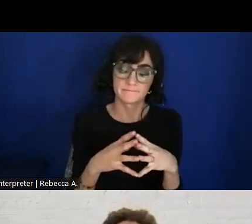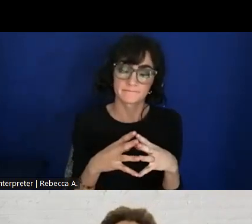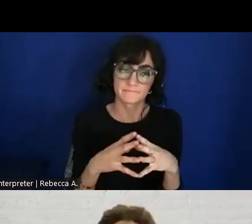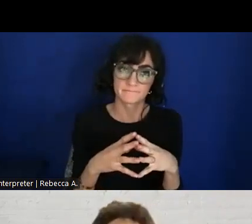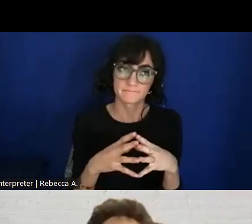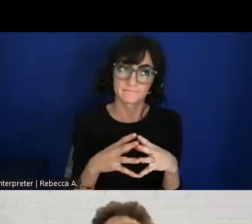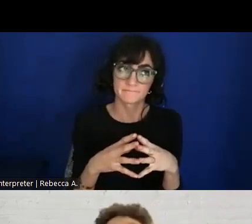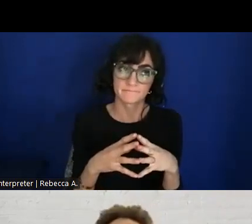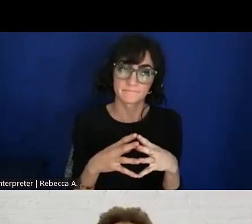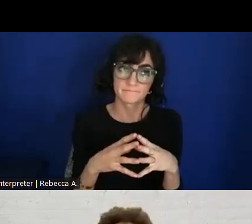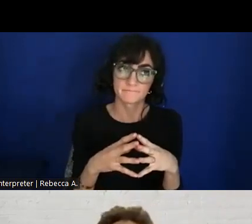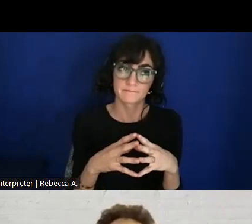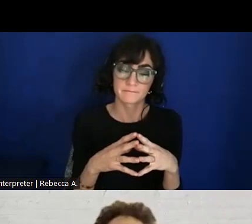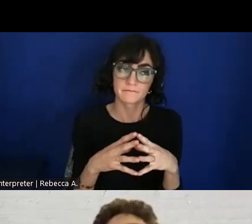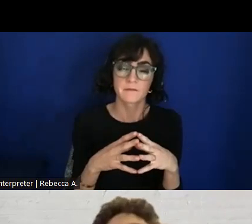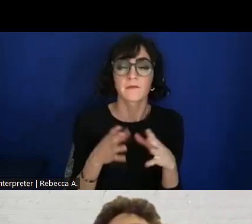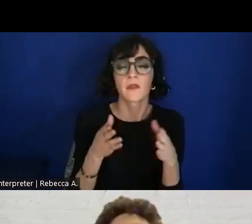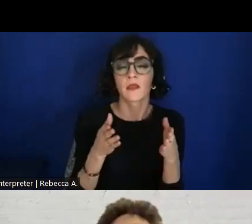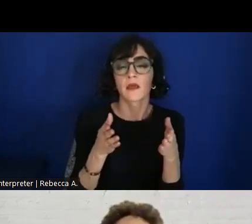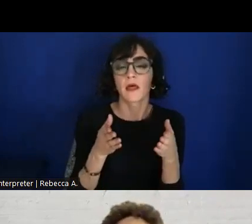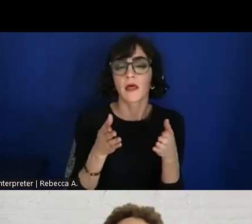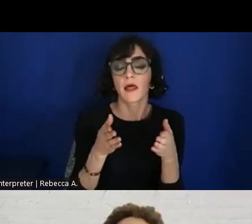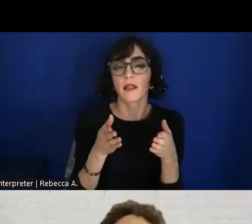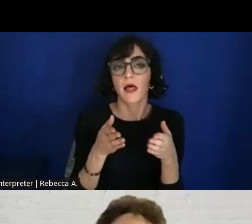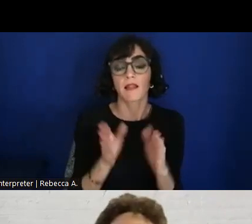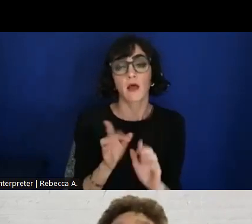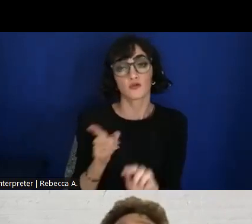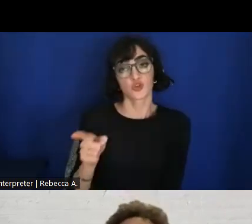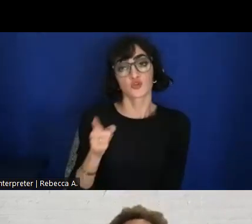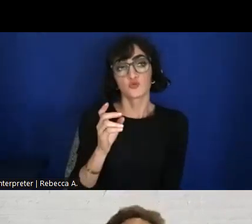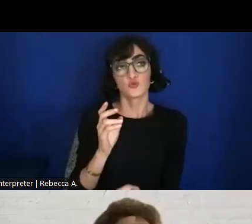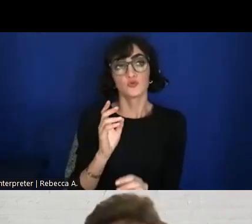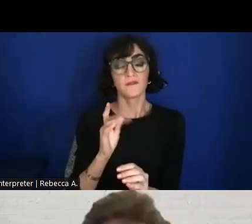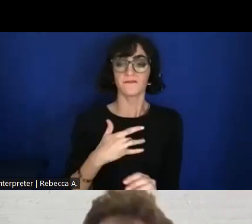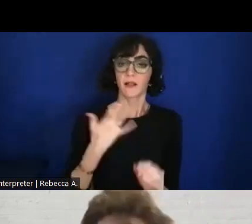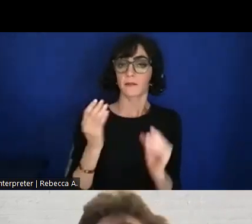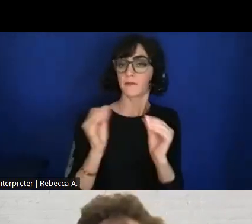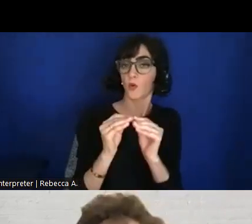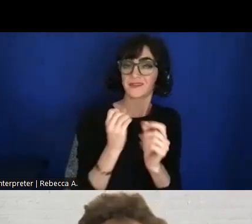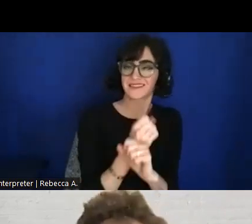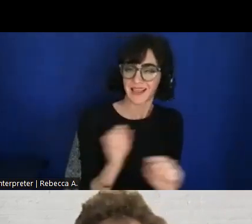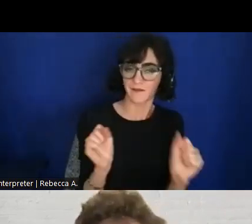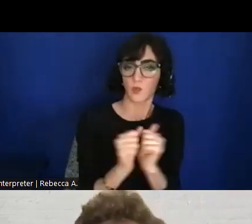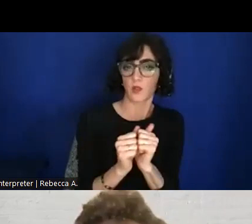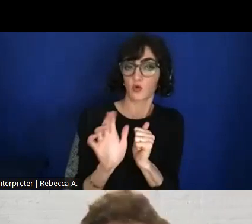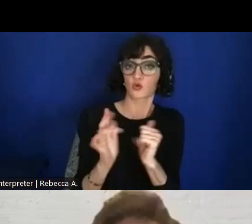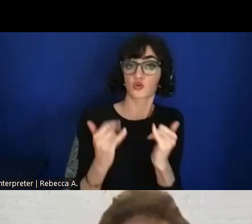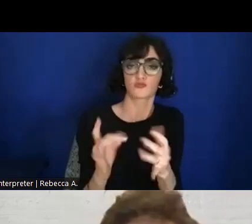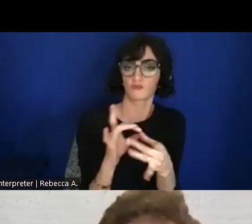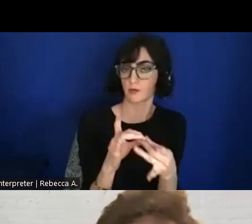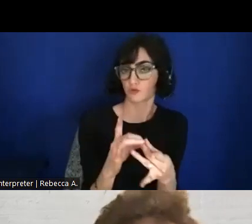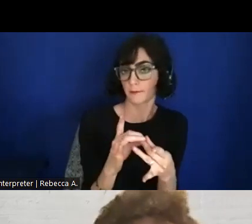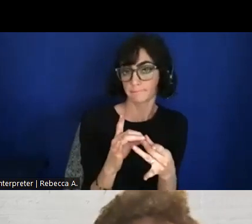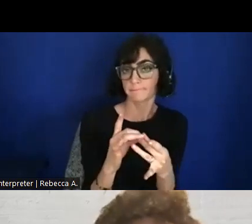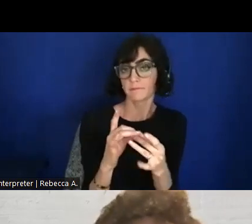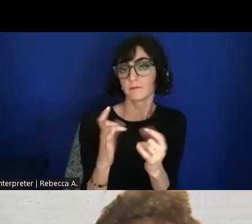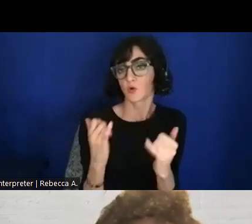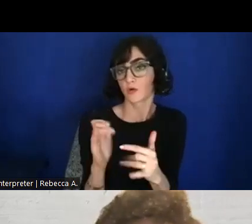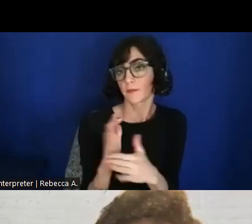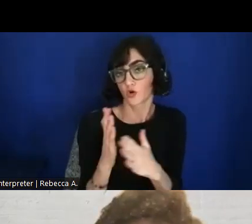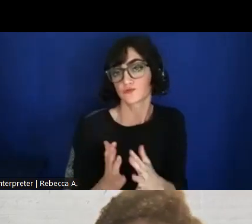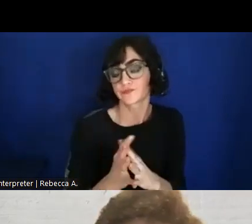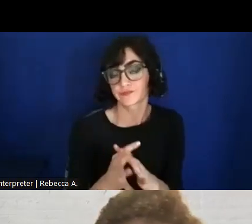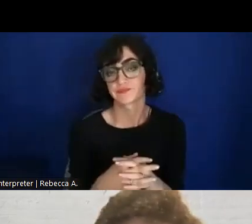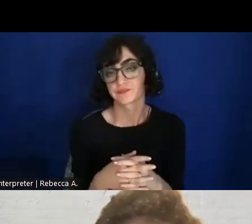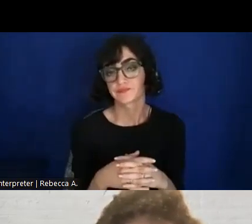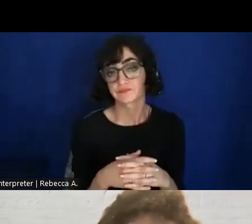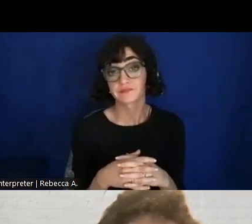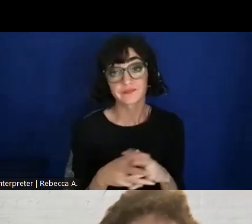allows her to feel and be more safe in her relationship with her current partner okay